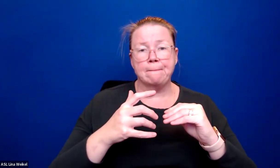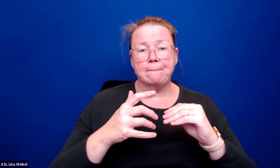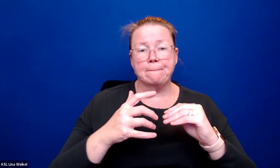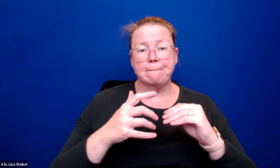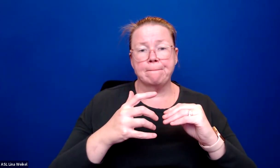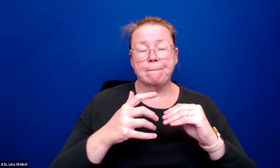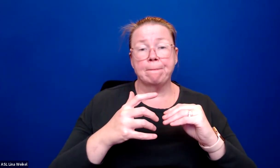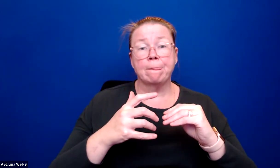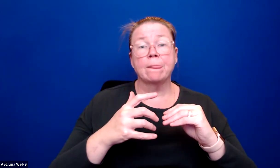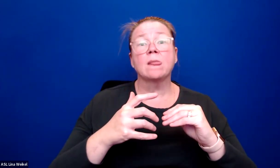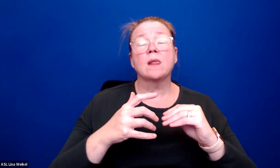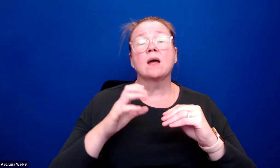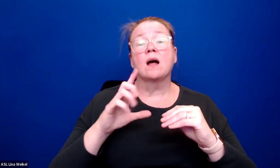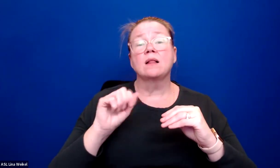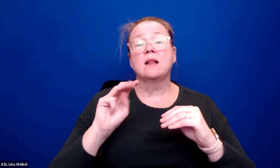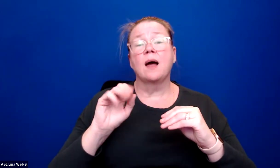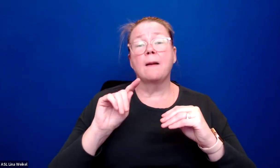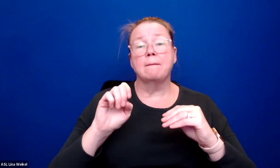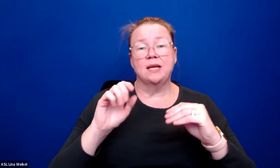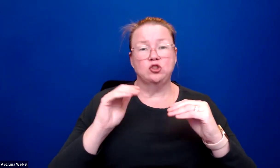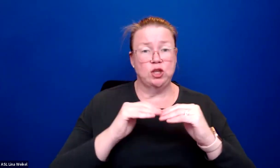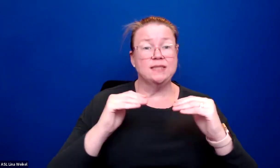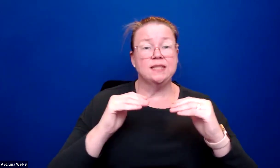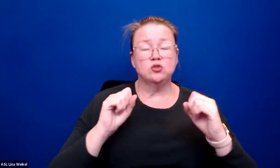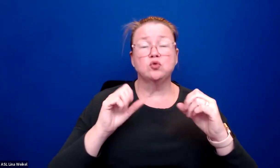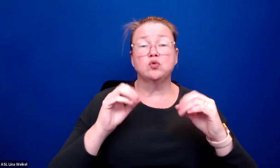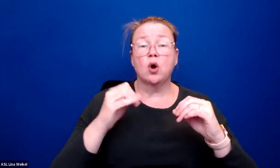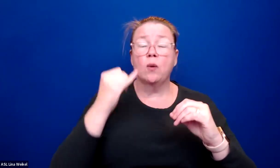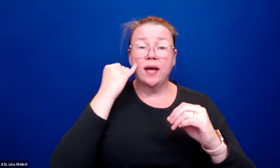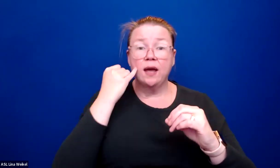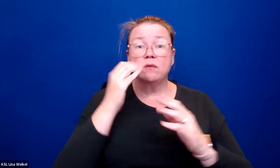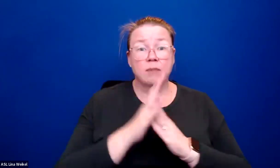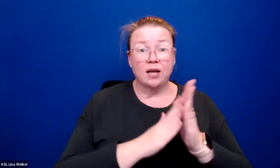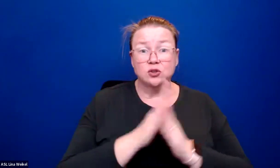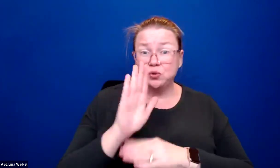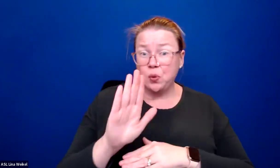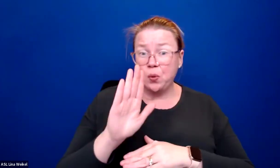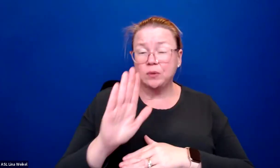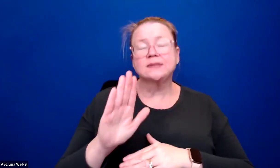Elissa w/ APRIL: climate, justice, and things like that. So if you're in, if that's a passion of yours, I would